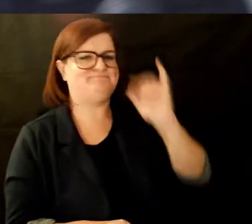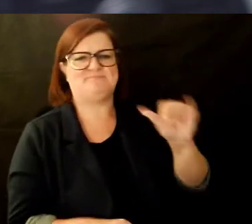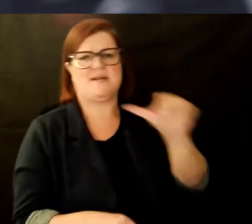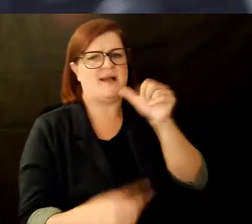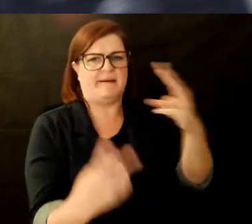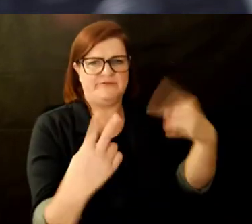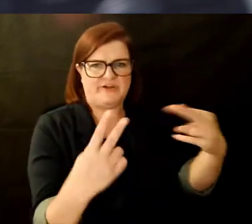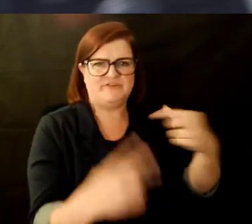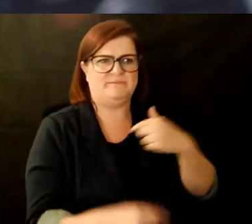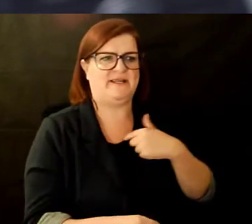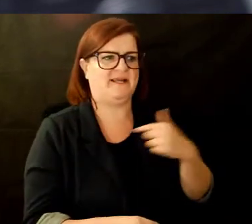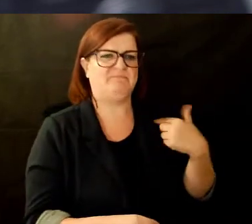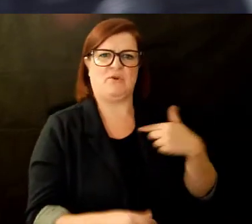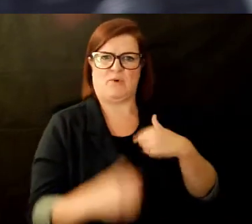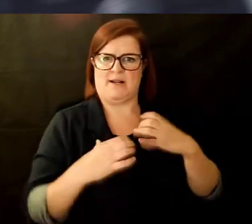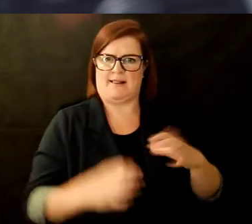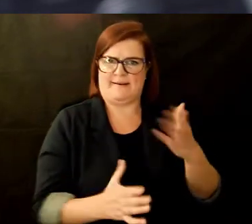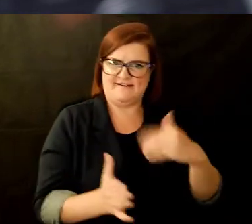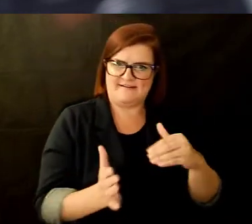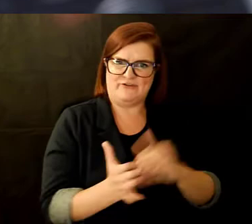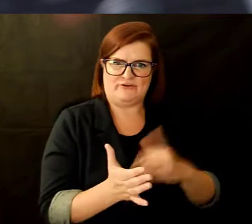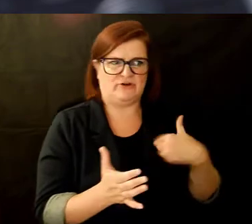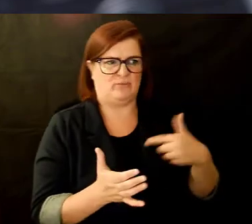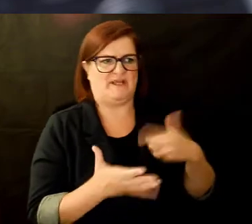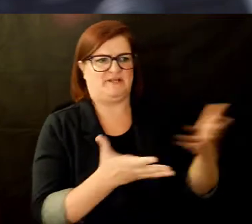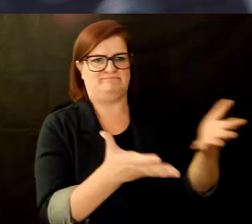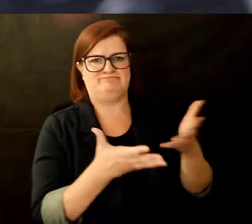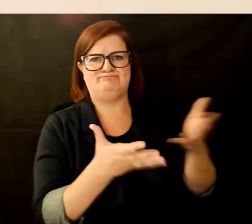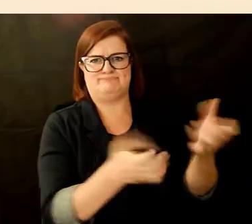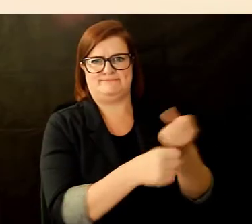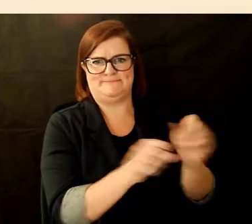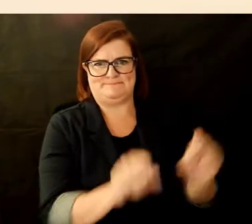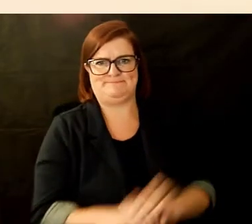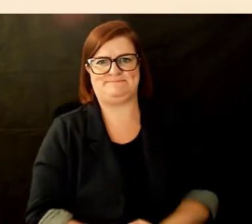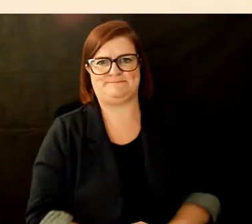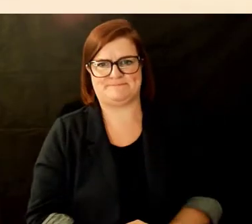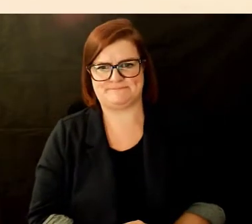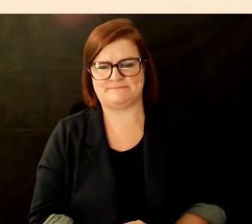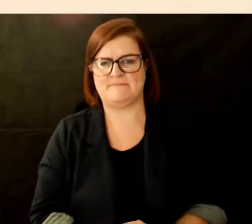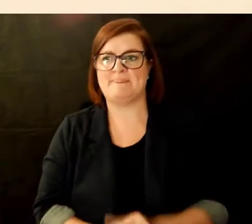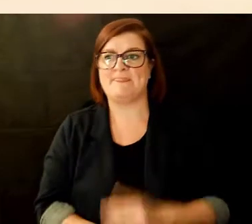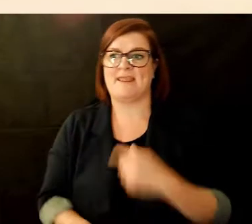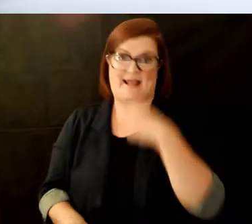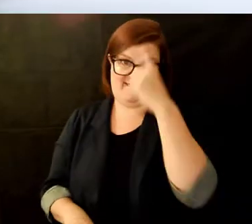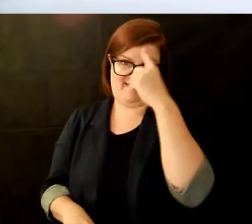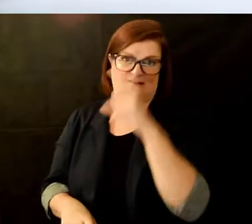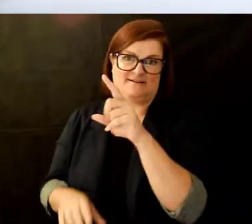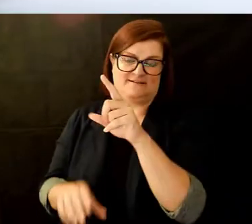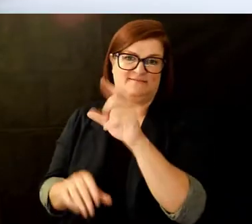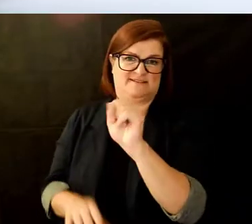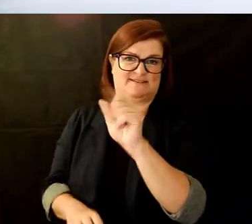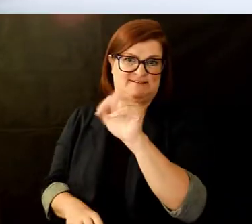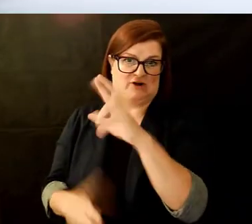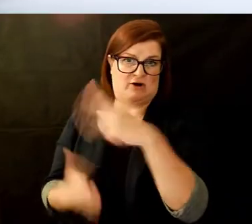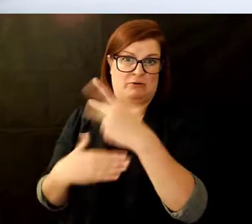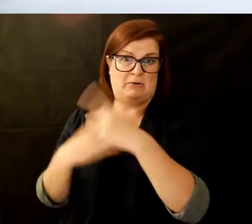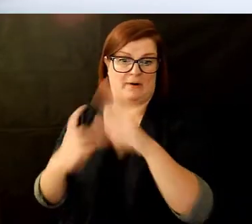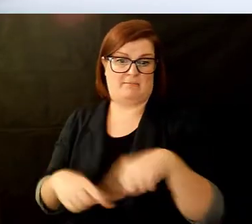supportive people who are willing to listen are going to get out of that van. I think the STAR program has been very successful so far.